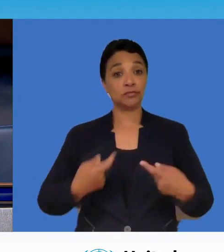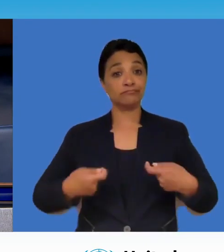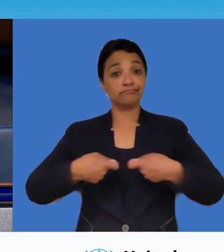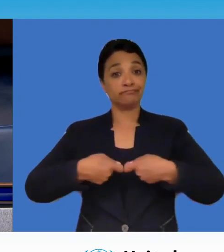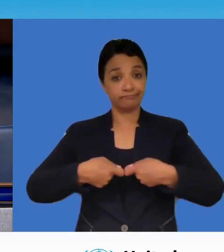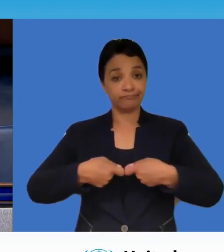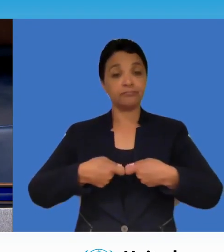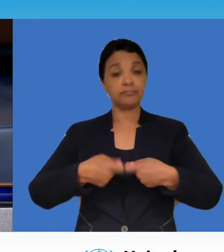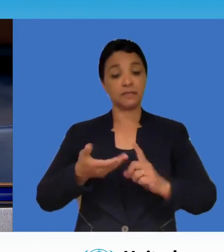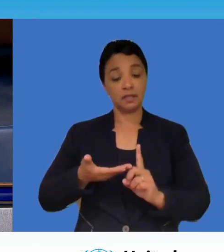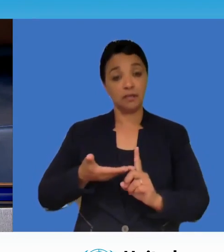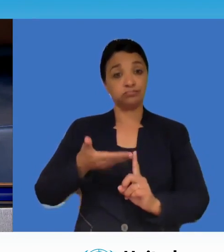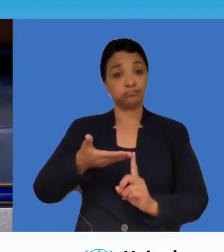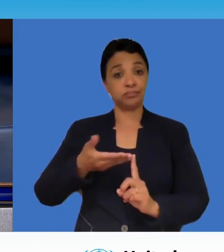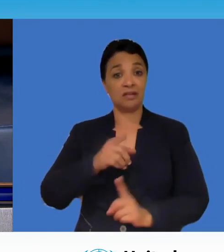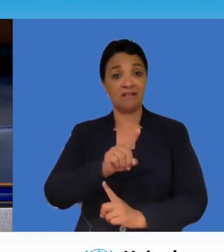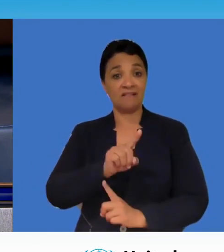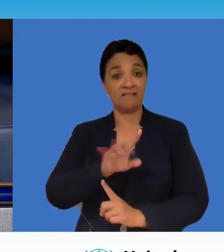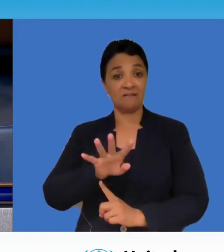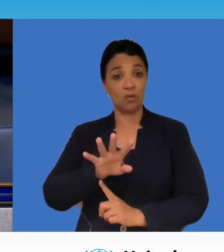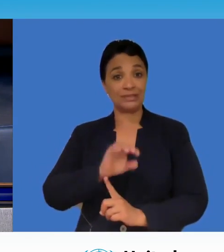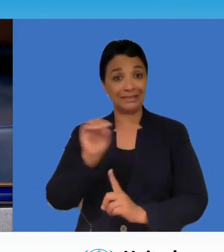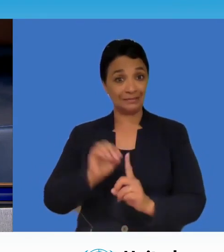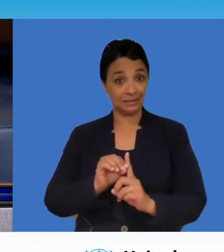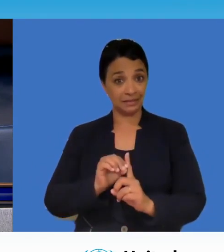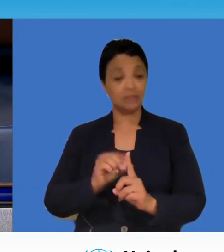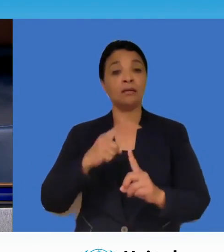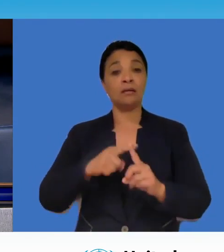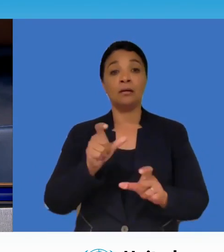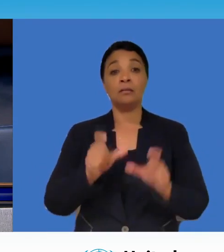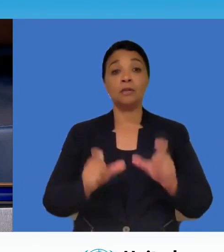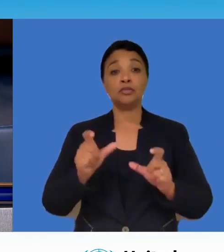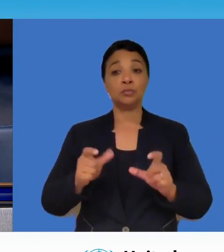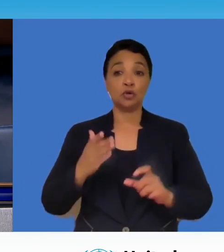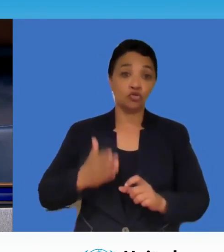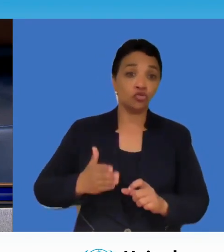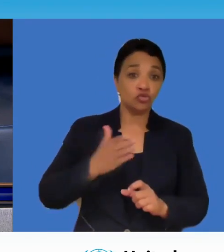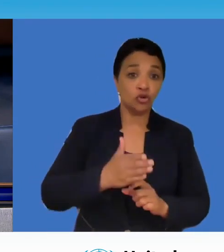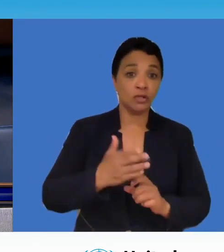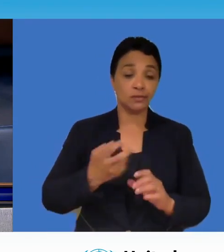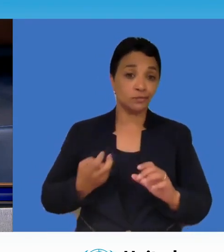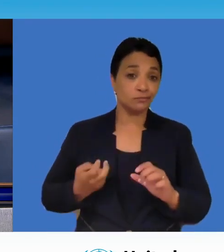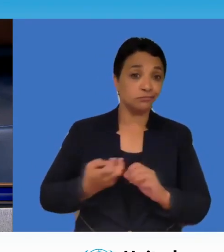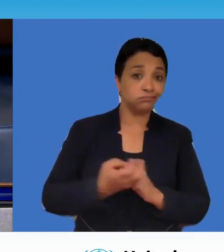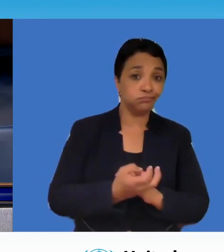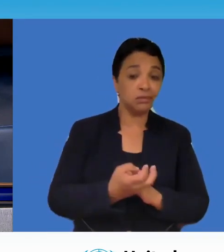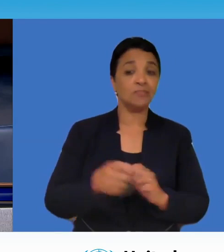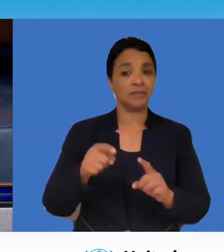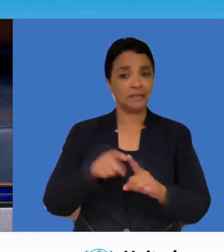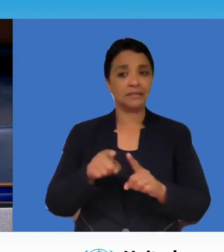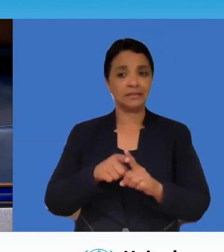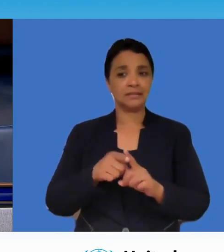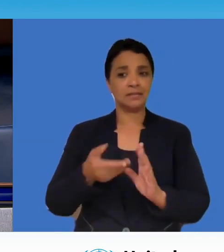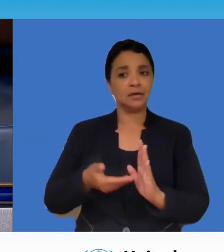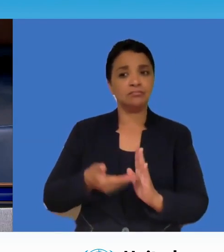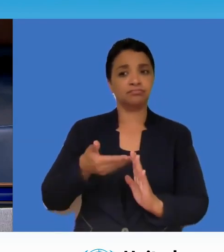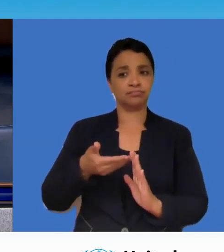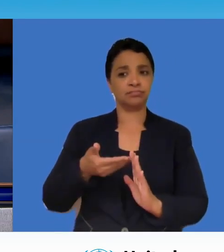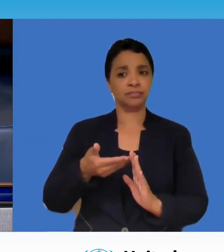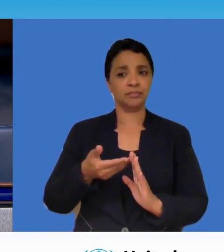compensation for transport services for people with uh locomotor disability is by 33% at the